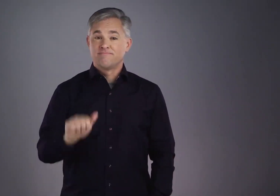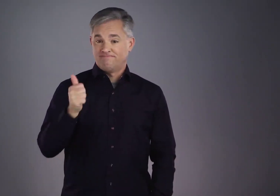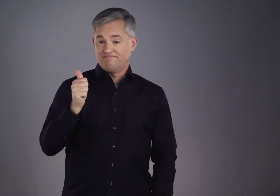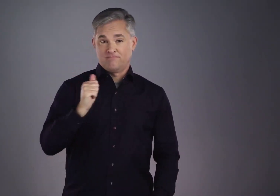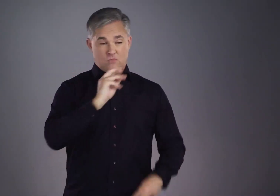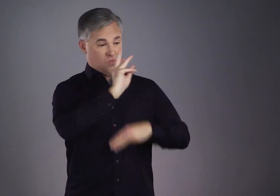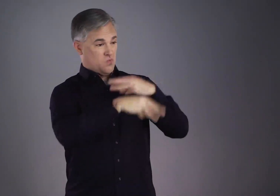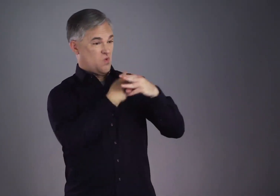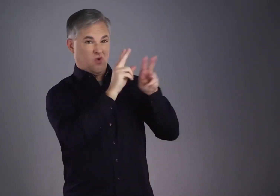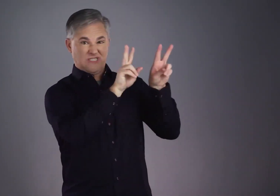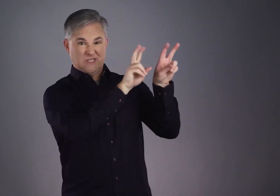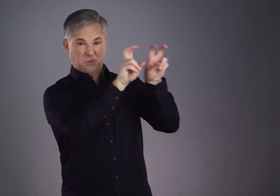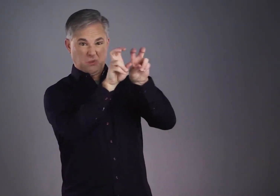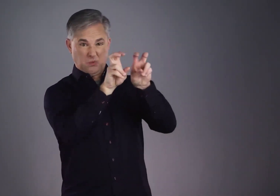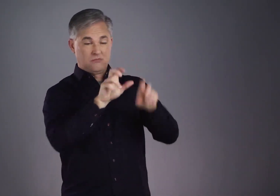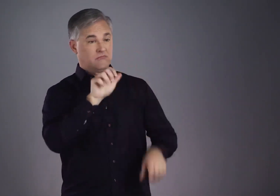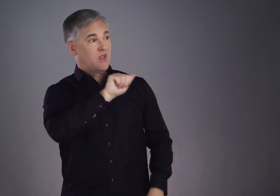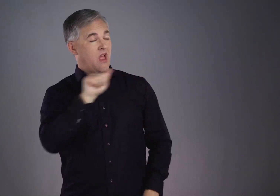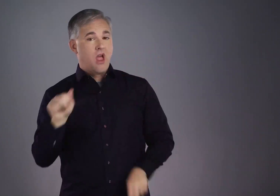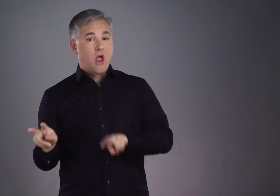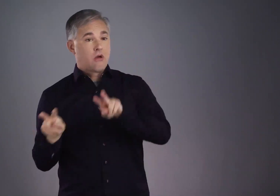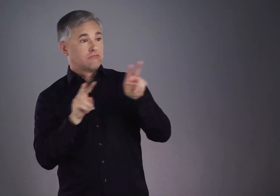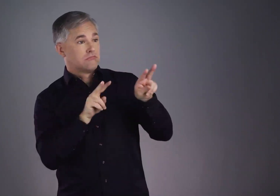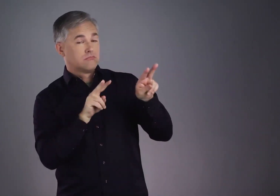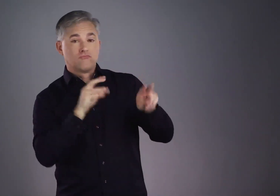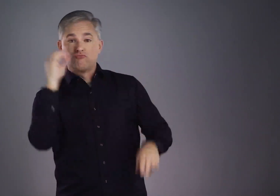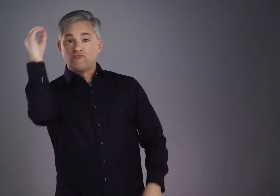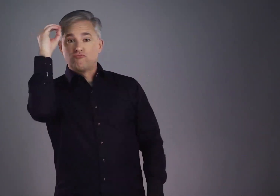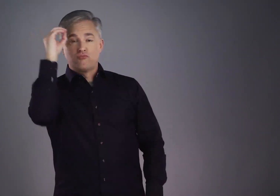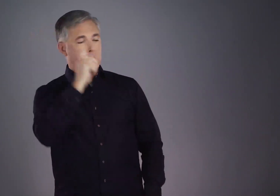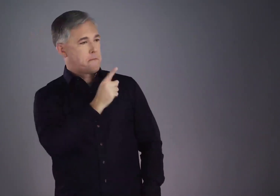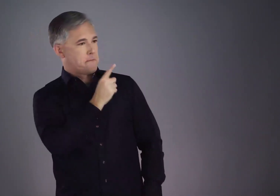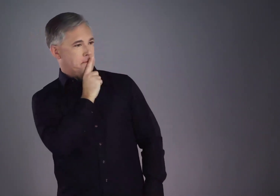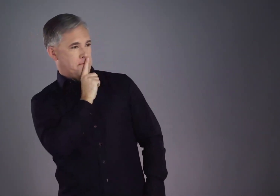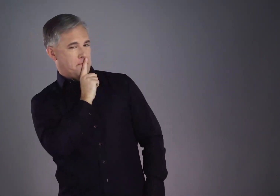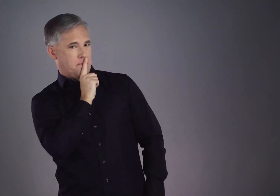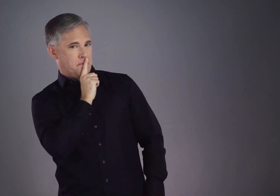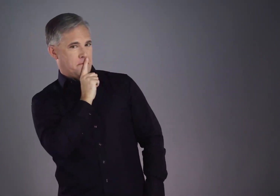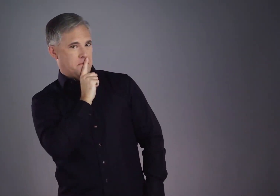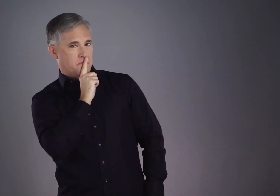Ten — Alcoholics Anonymous has no opinion on outside issues;